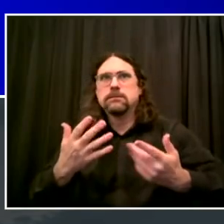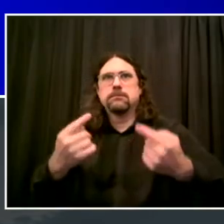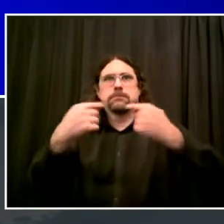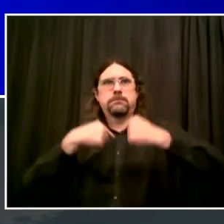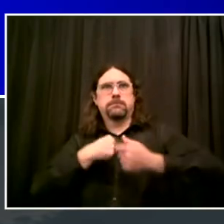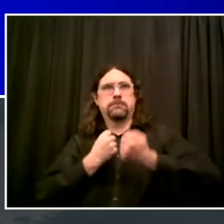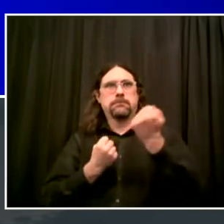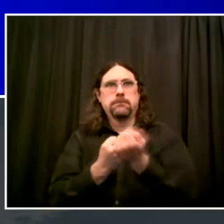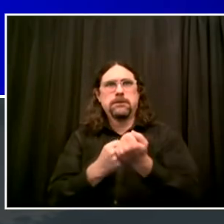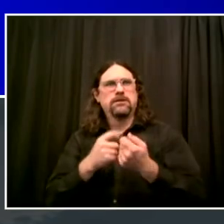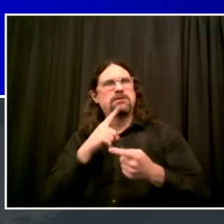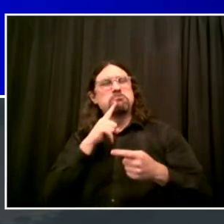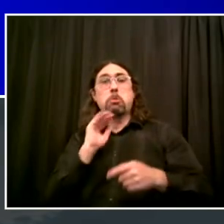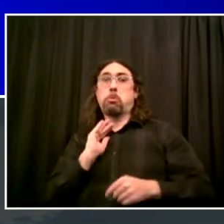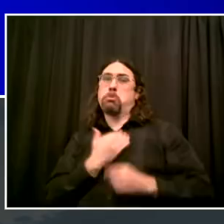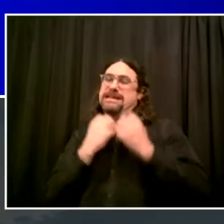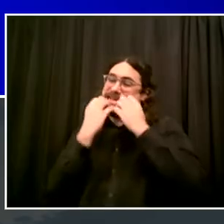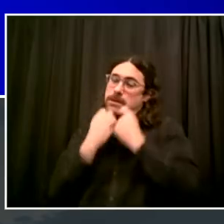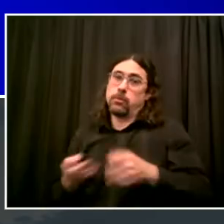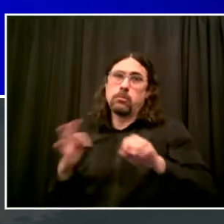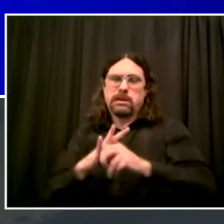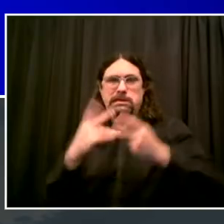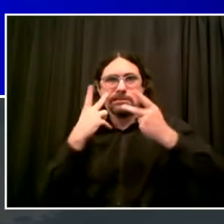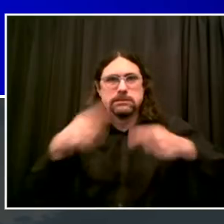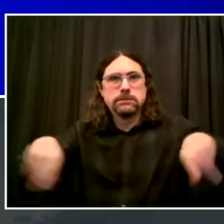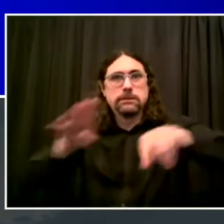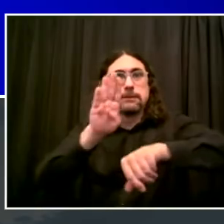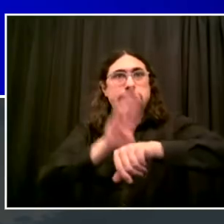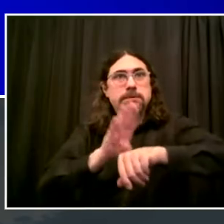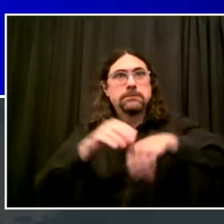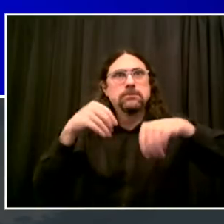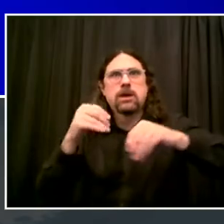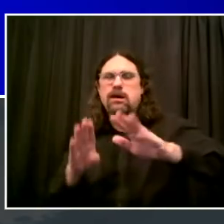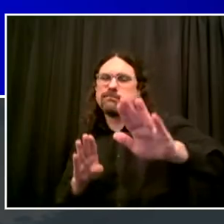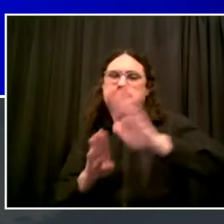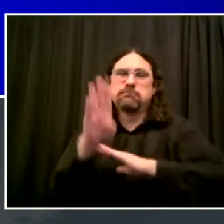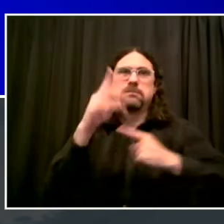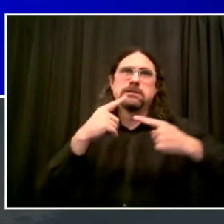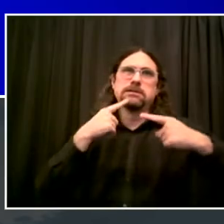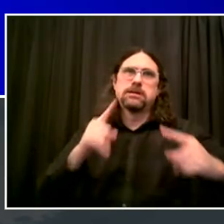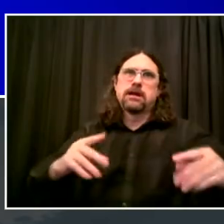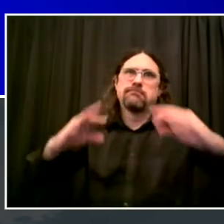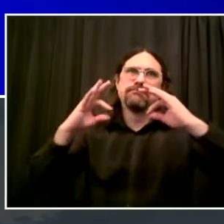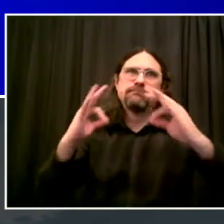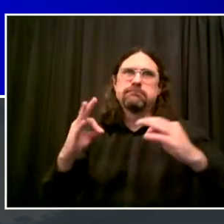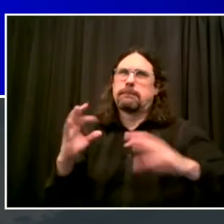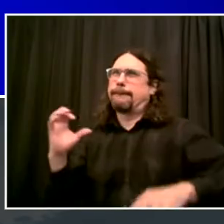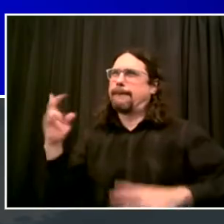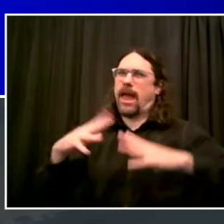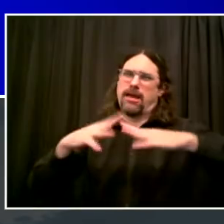ABILITY TO SEND OUT CITY OFFICIALS AND WORK THROUGH THAT. WE WANT THIS TO WORK. SO IF SOMEBODY